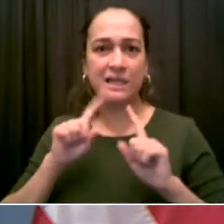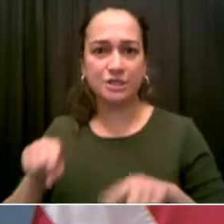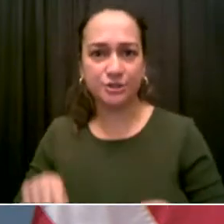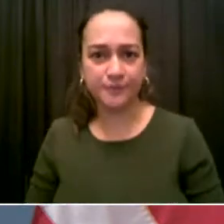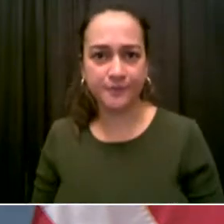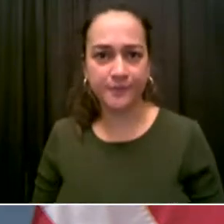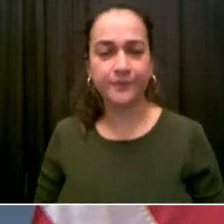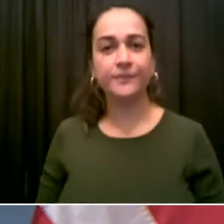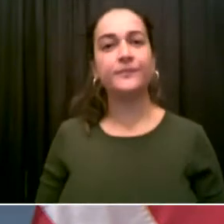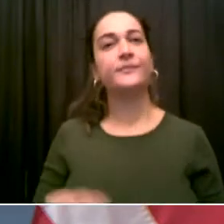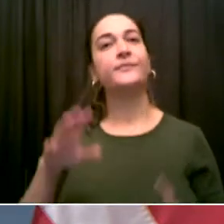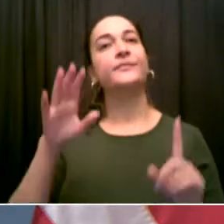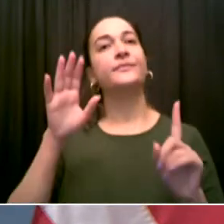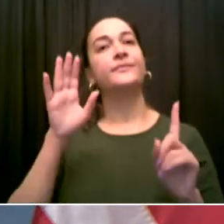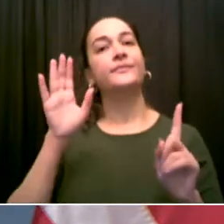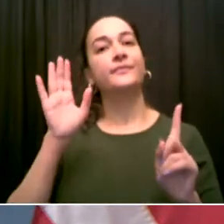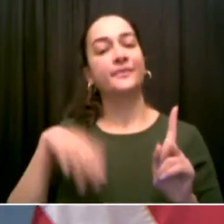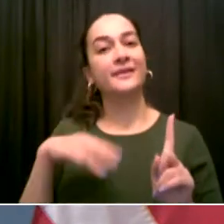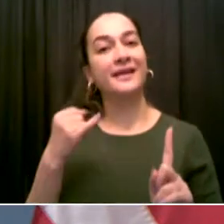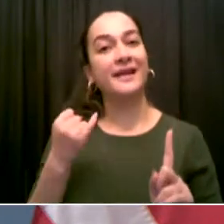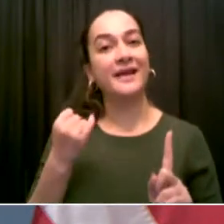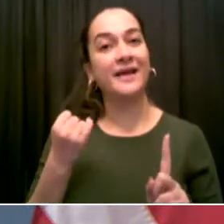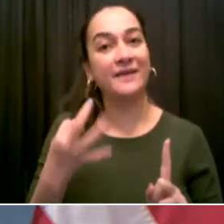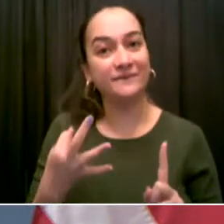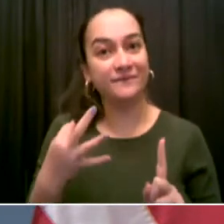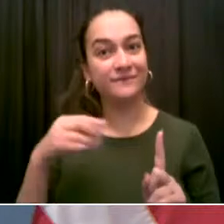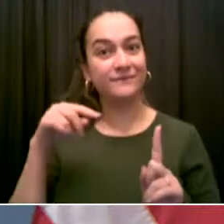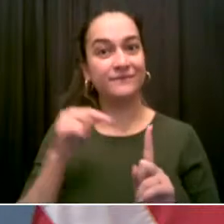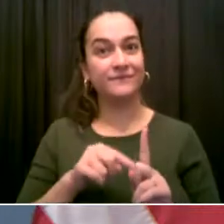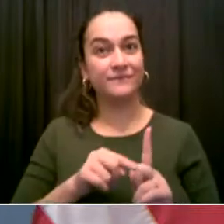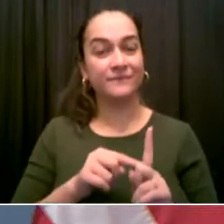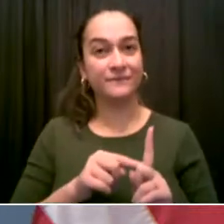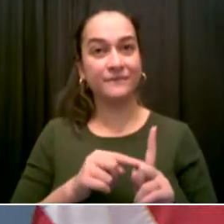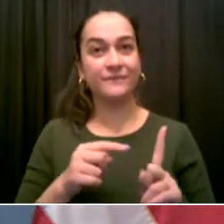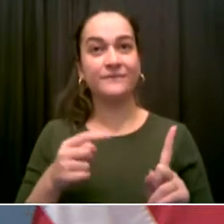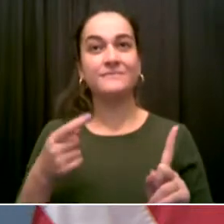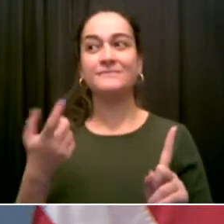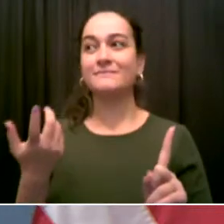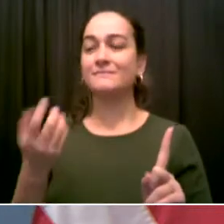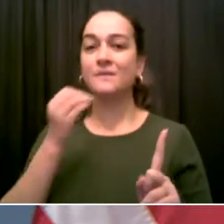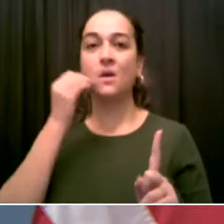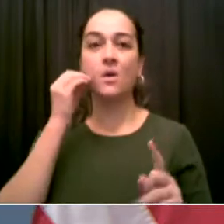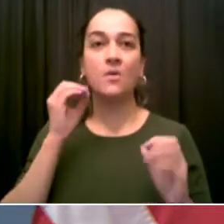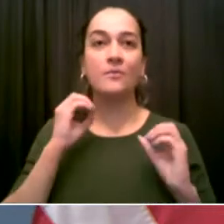QUESTION. WHICH IS IF YOU ARE AN EXCELLENT NOT-FOR-PROFIT PROVIDER AND YOU